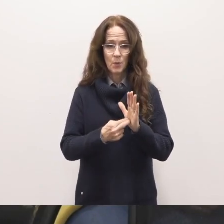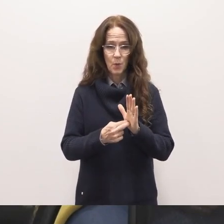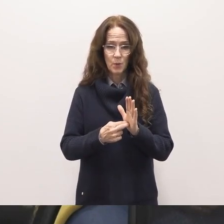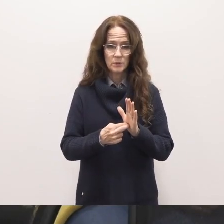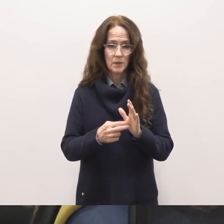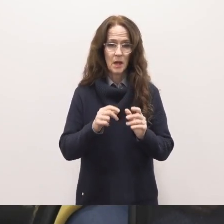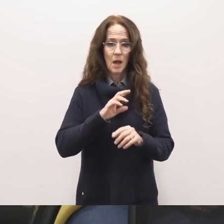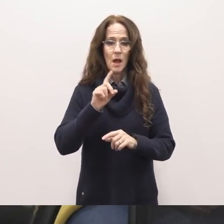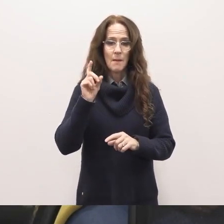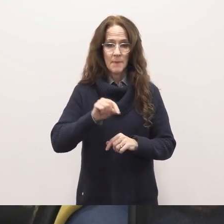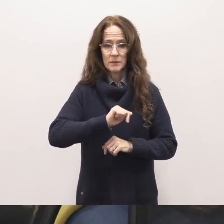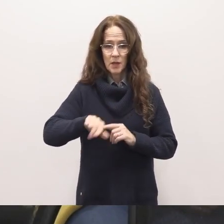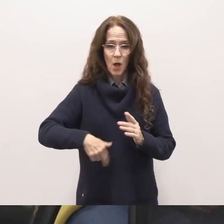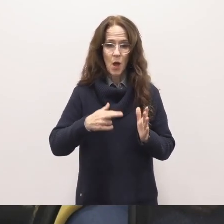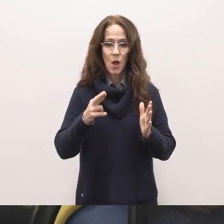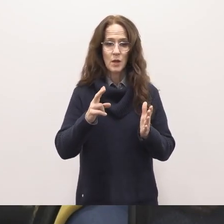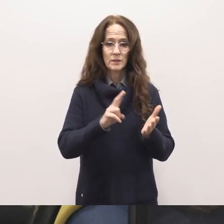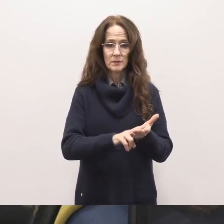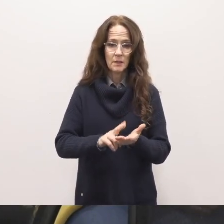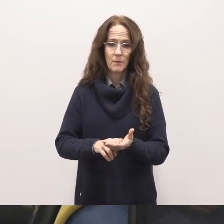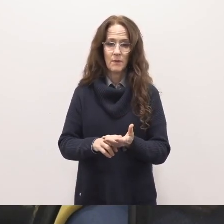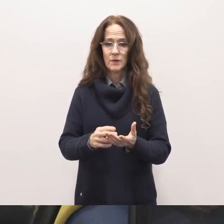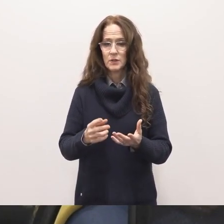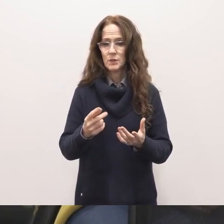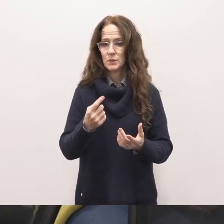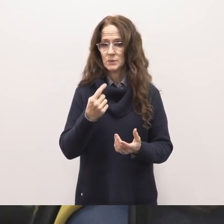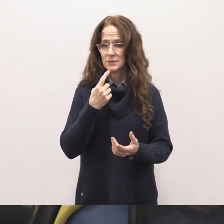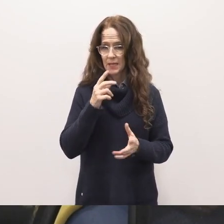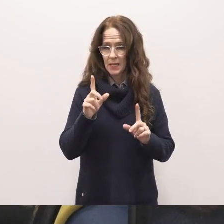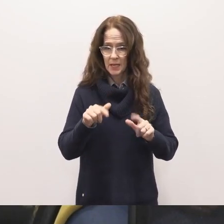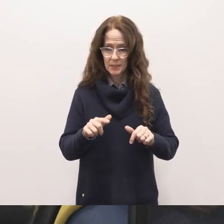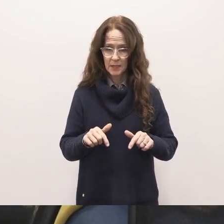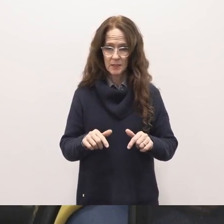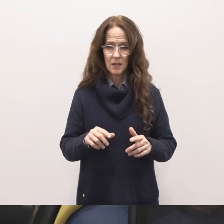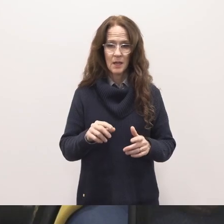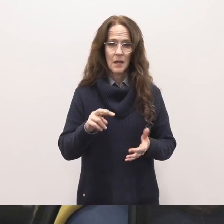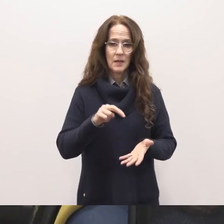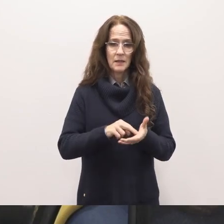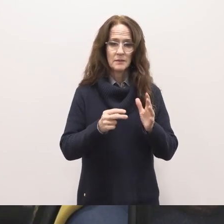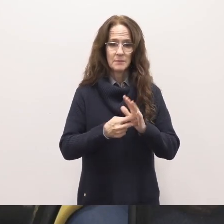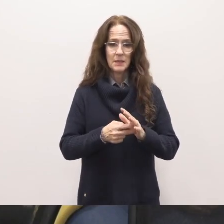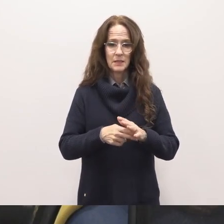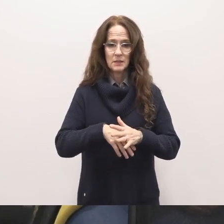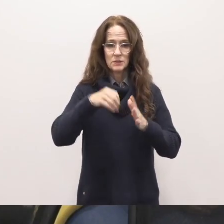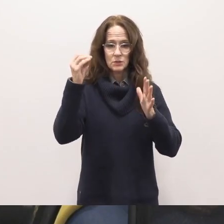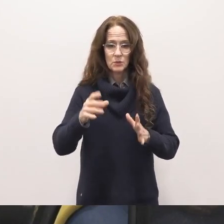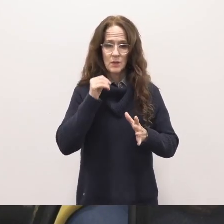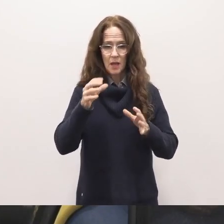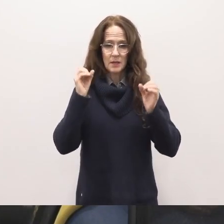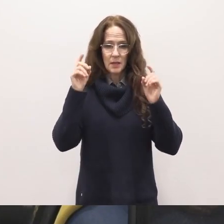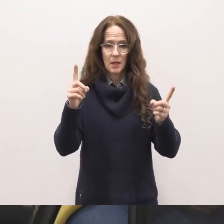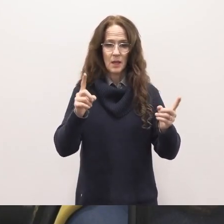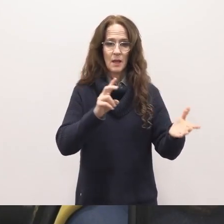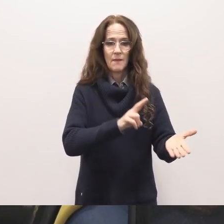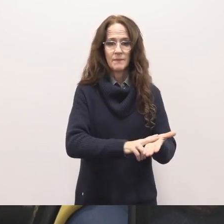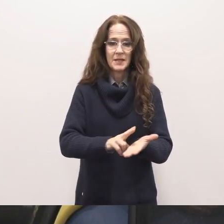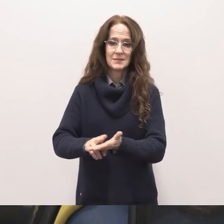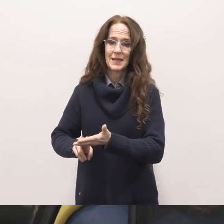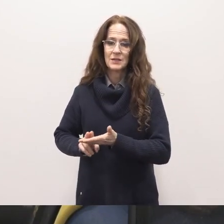has to sign it before you start claiming attendance. So not that students weren't being educated, but all the signatures weren't where they needed